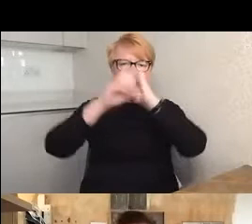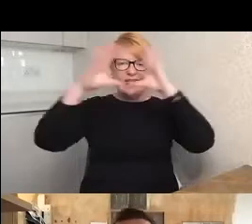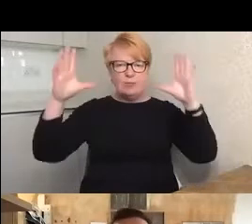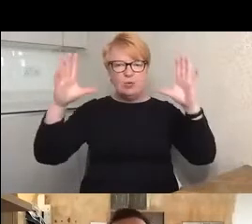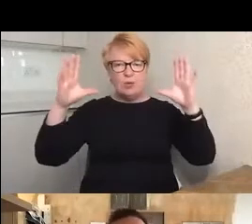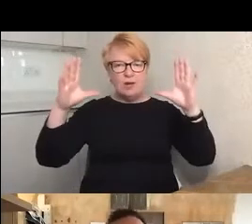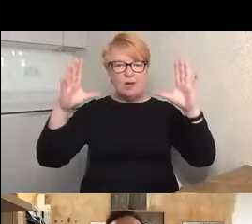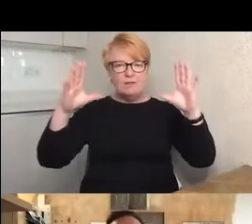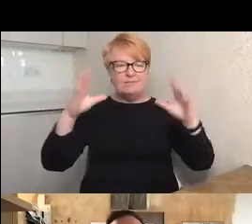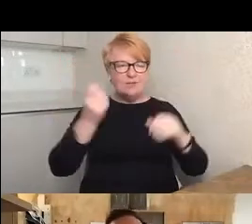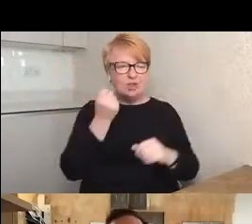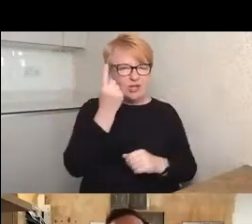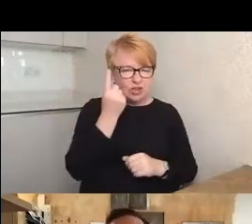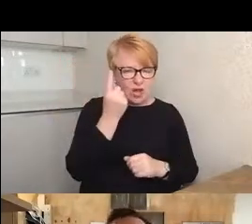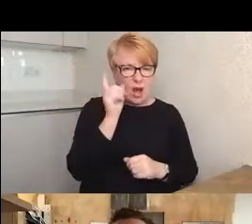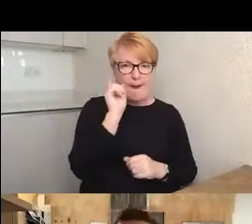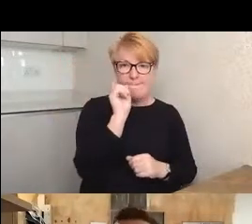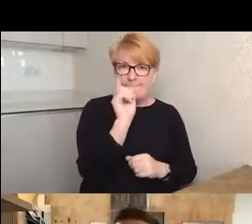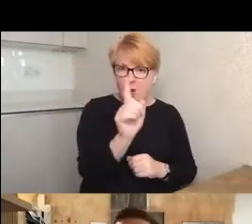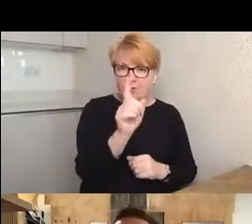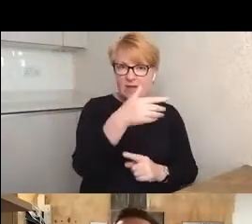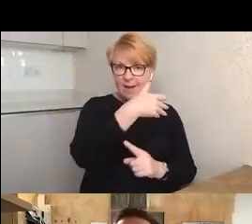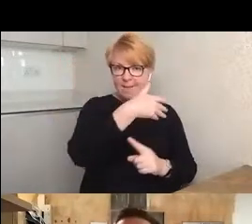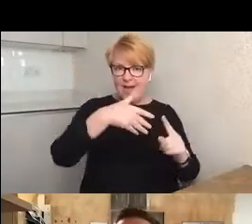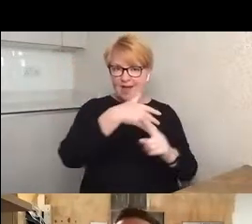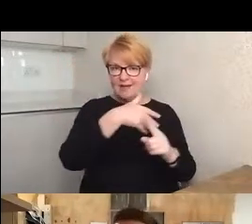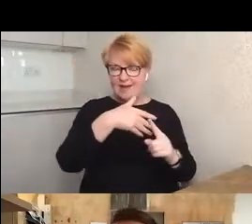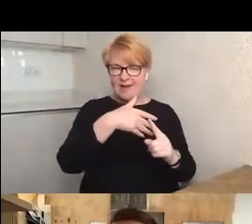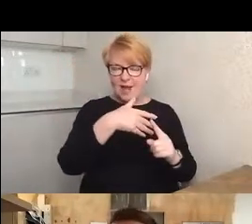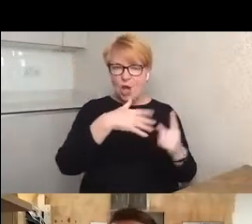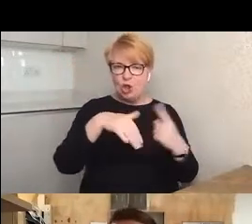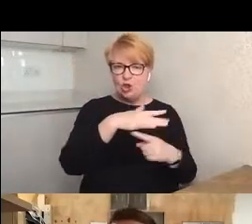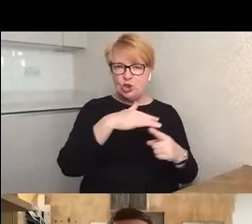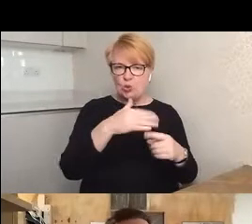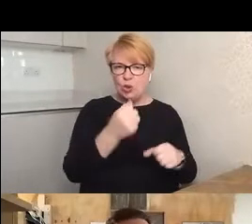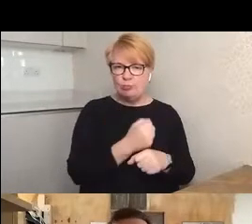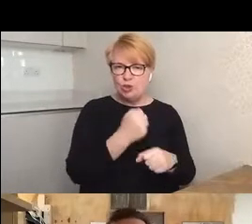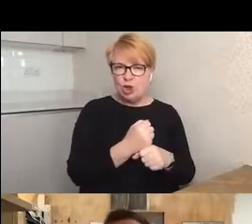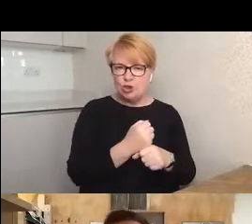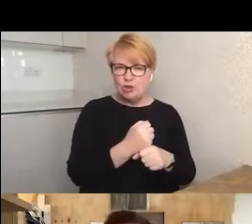this is a load of social reproduction of where, you know, what did the people had the time